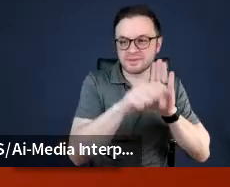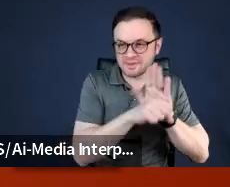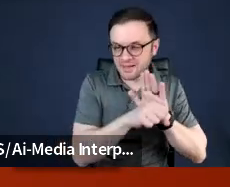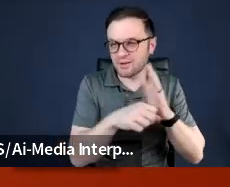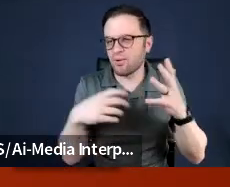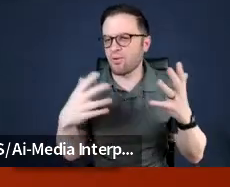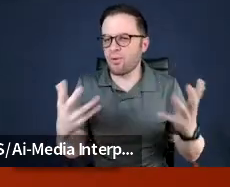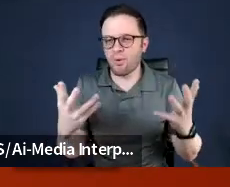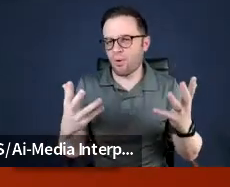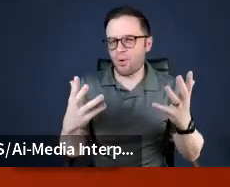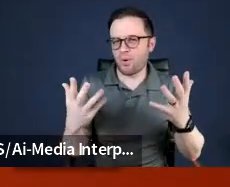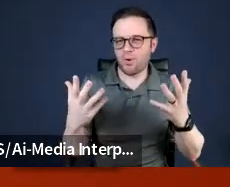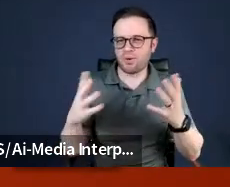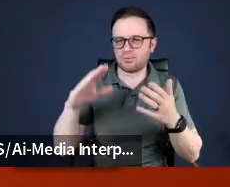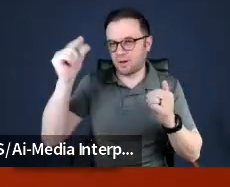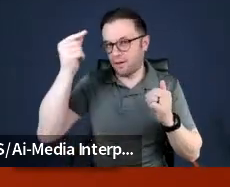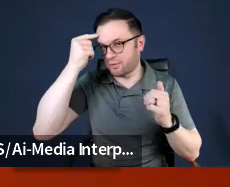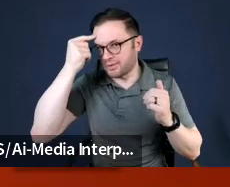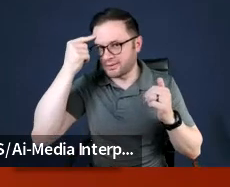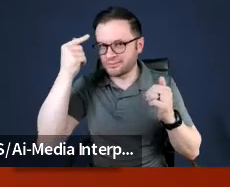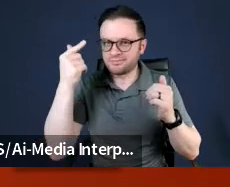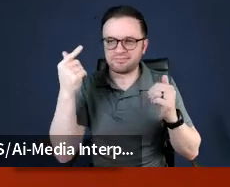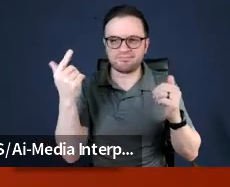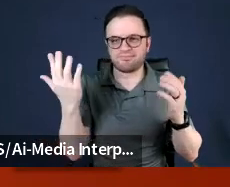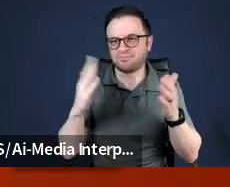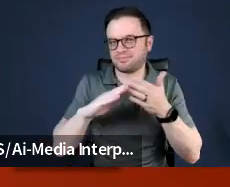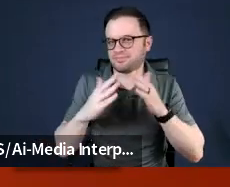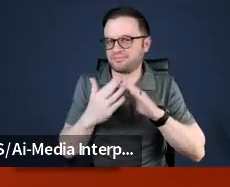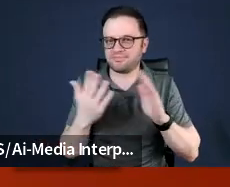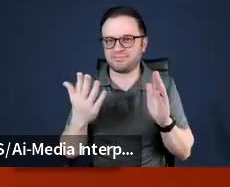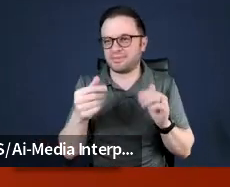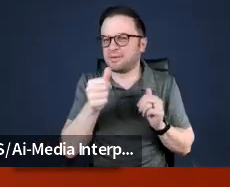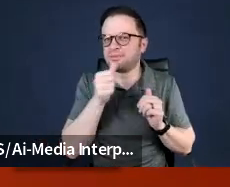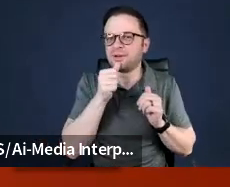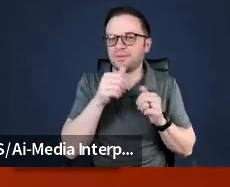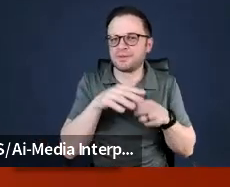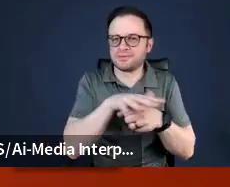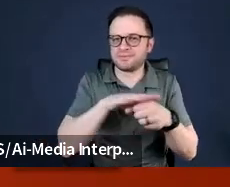and everyone, we appreciate your time for attending and whether you work for the state or